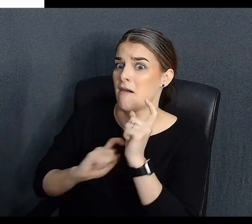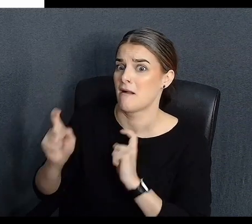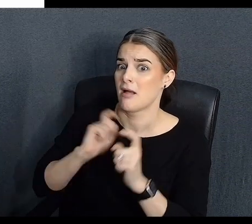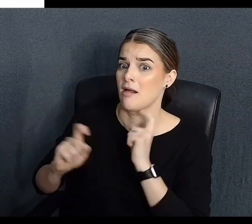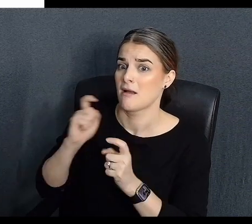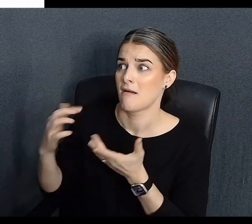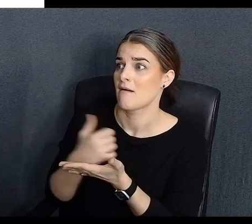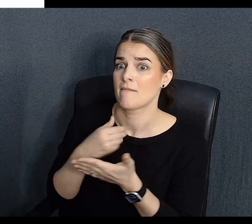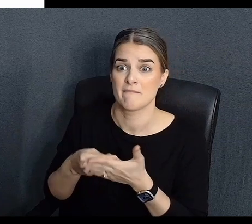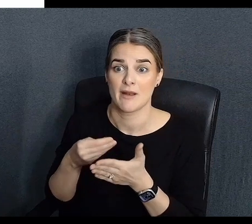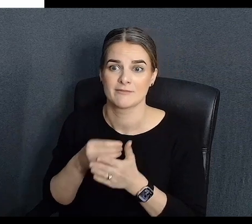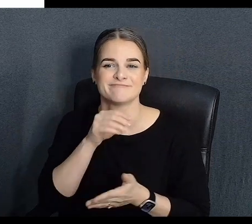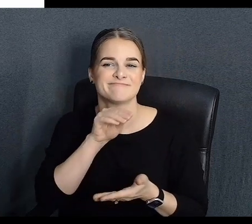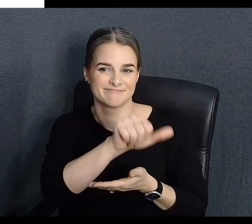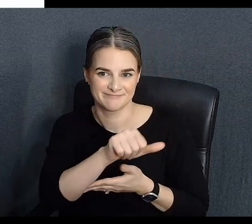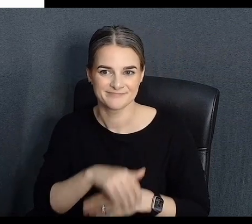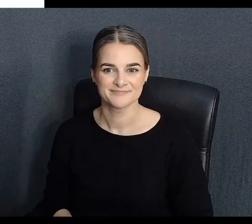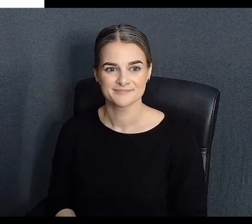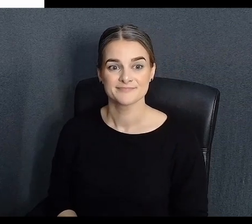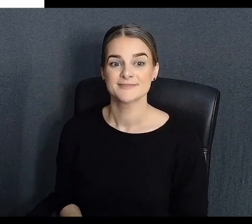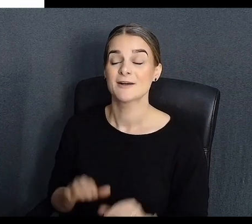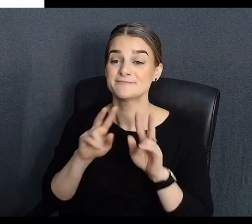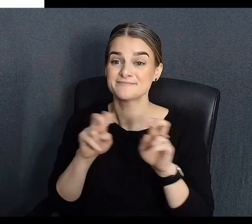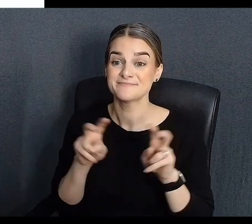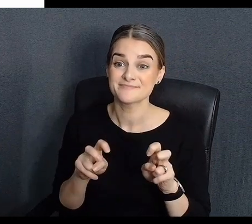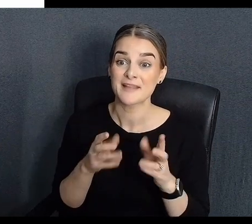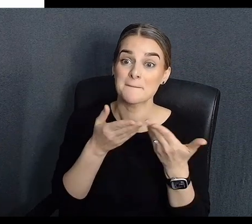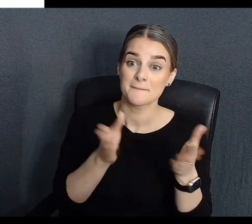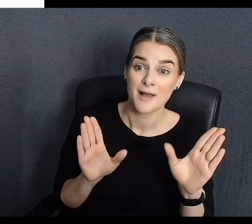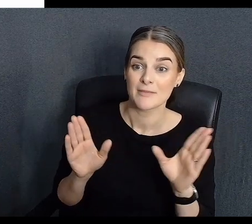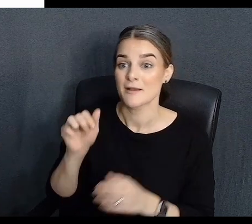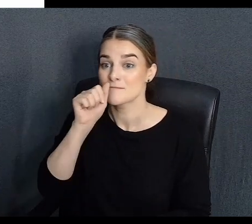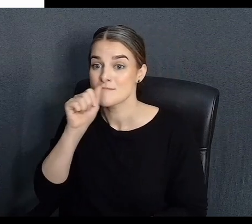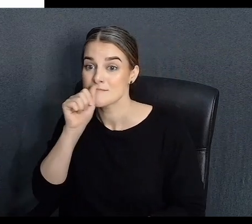So looking at some of our public and private funding sources, so here on this slide, it's just breaking it down